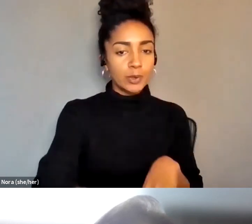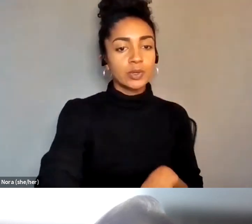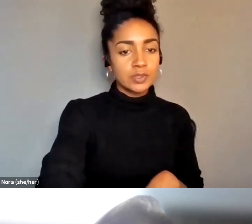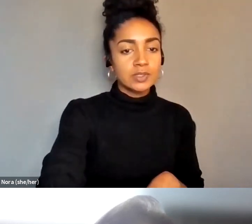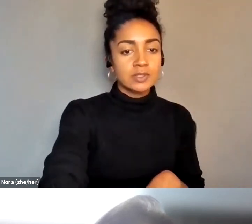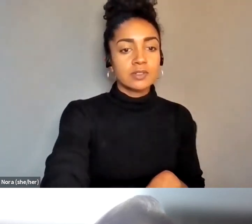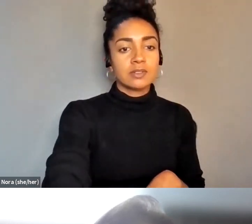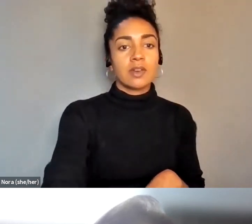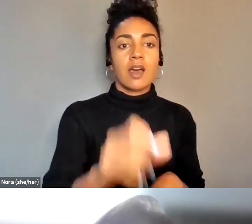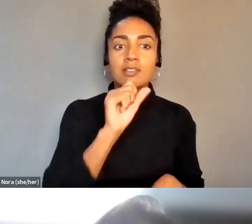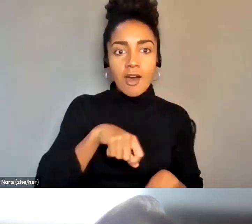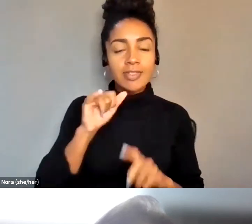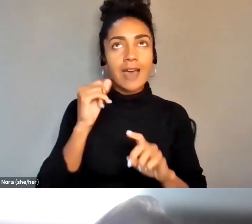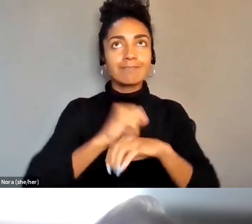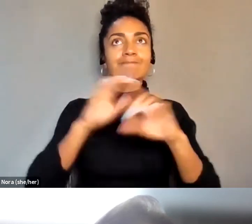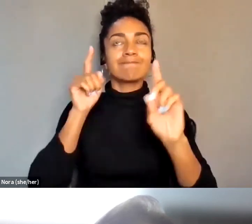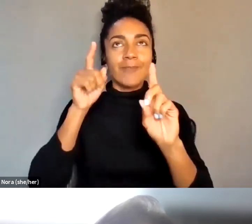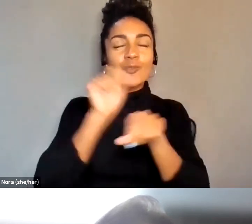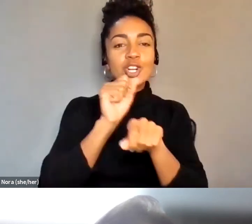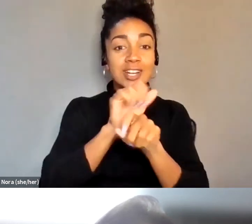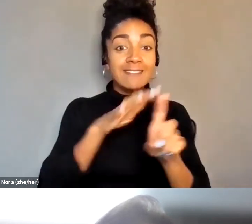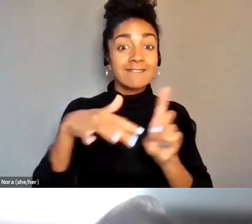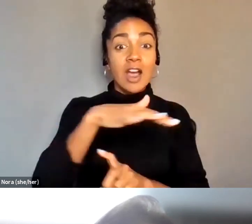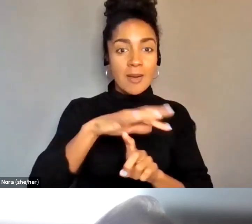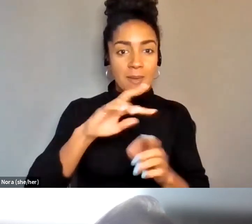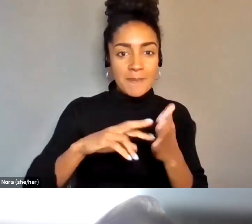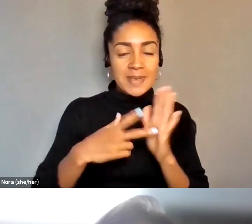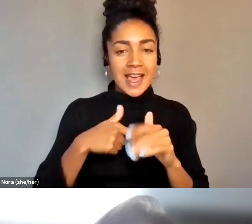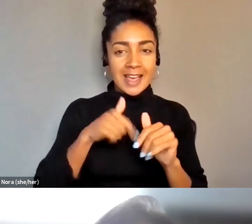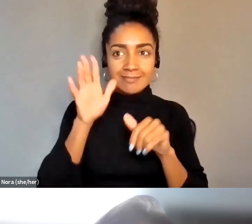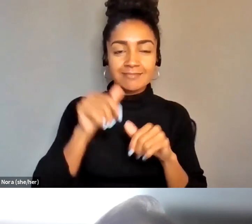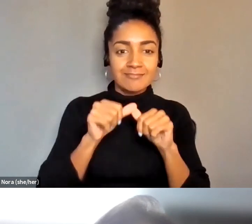learning the English language,